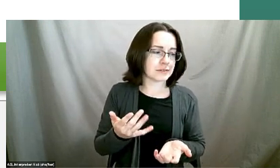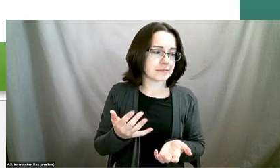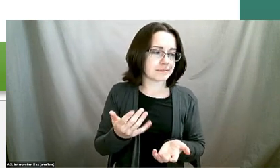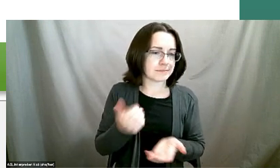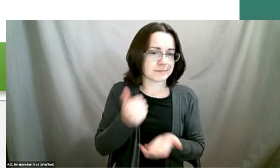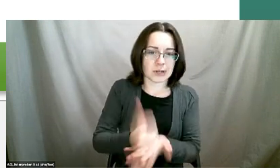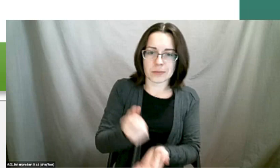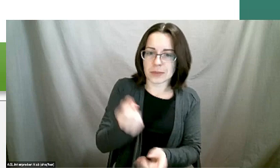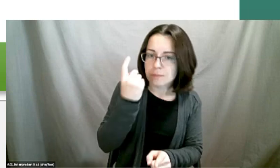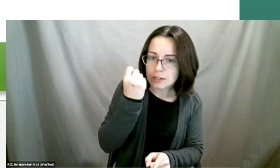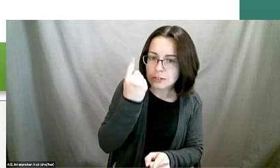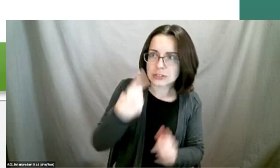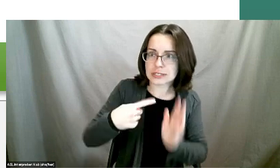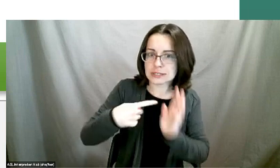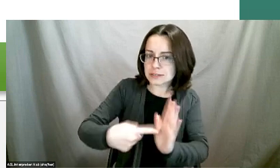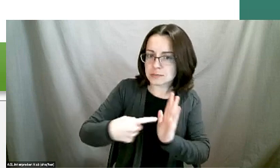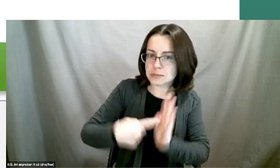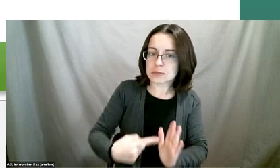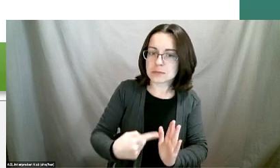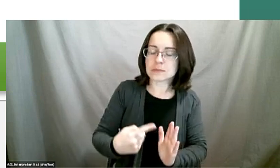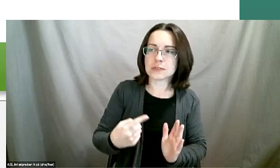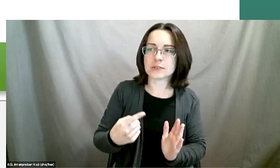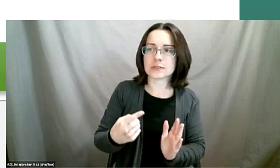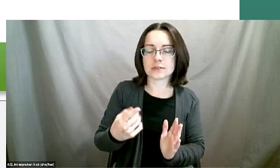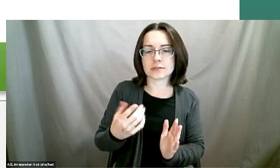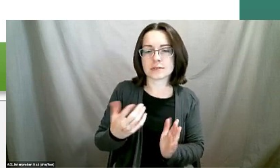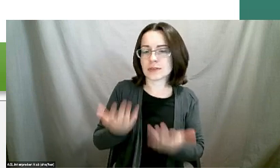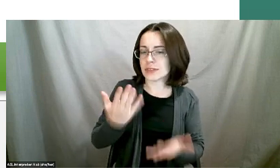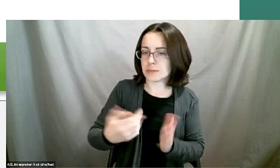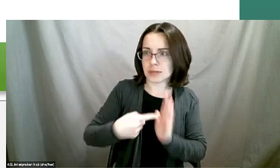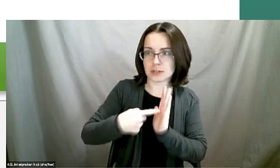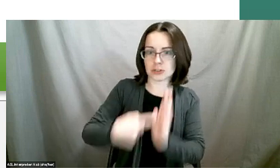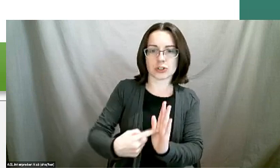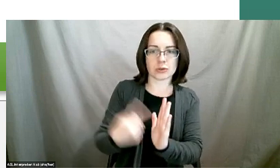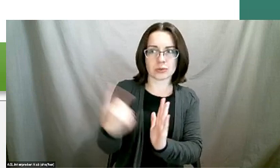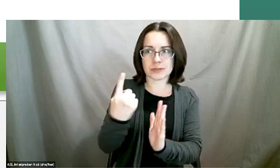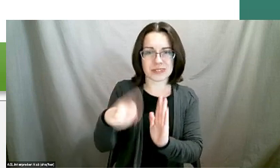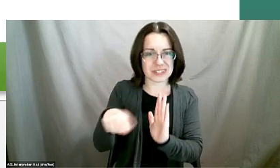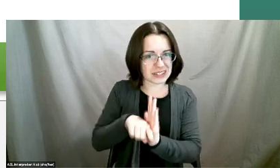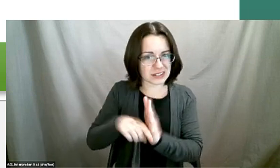and symptoms of things that could be negative that we have to screen for